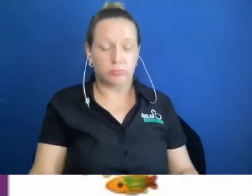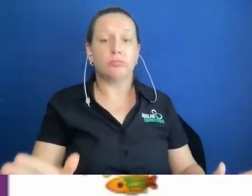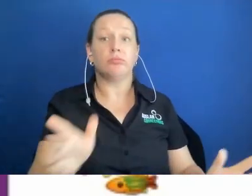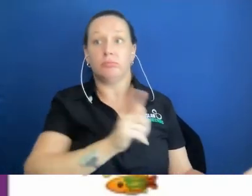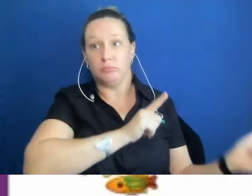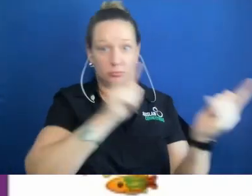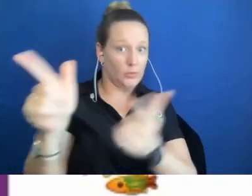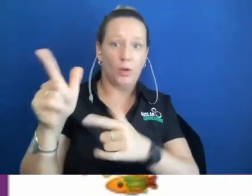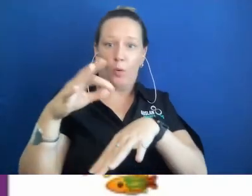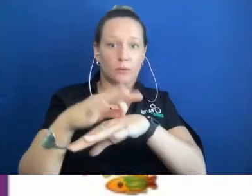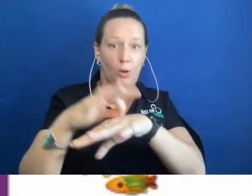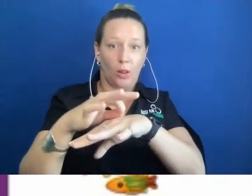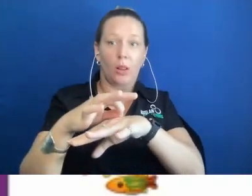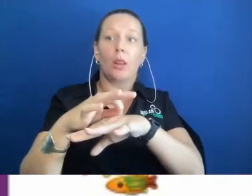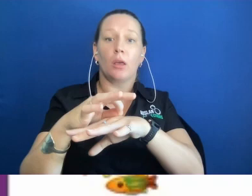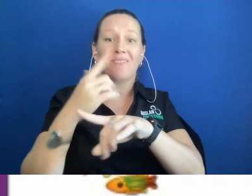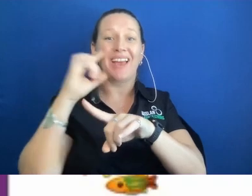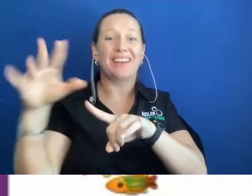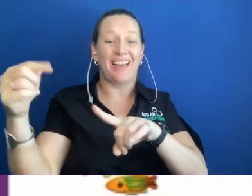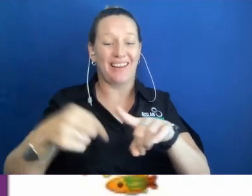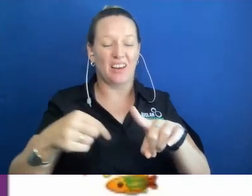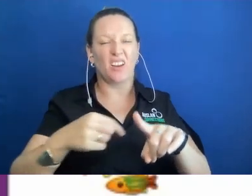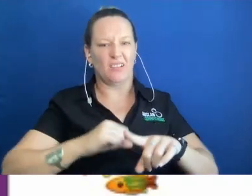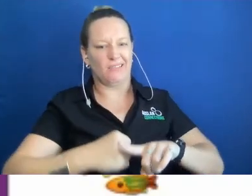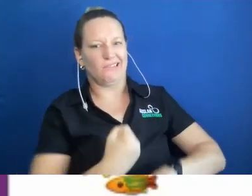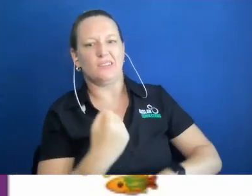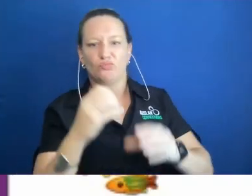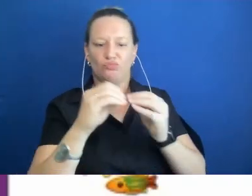and we found out he was breech I had to go under an emergency cesarean